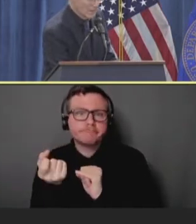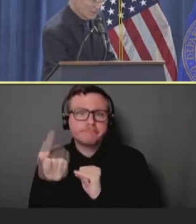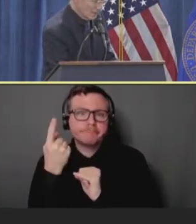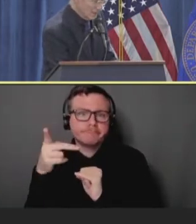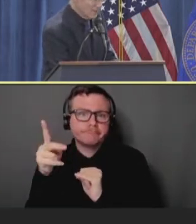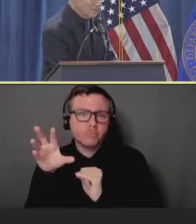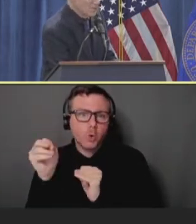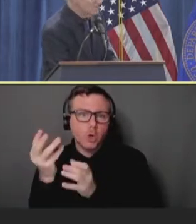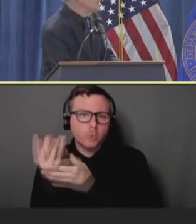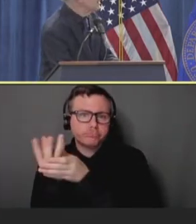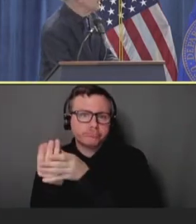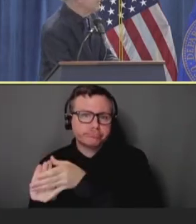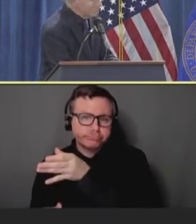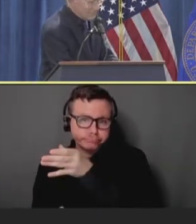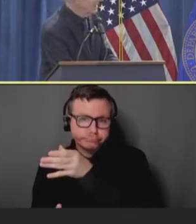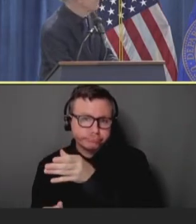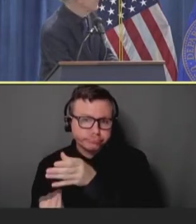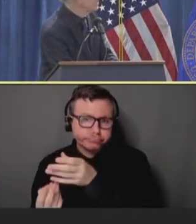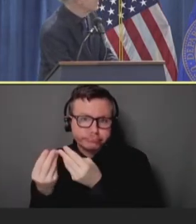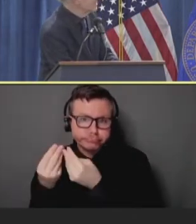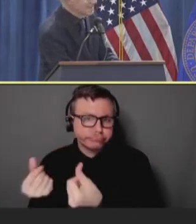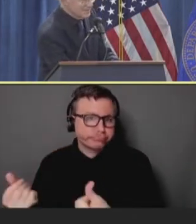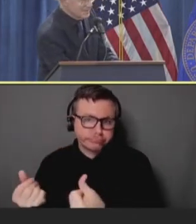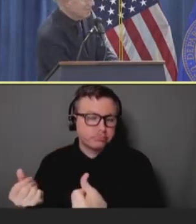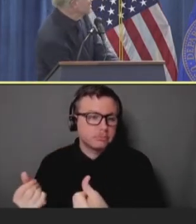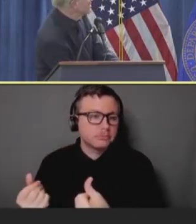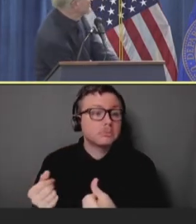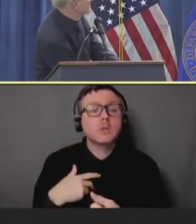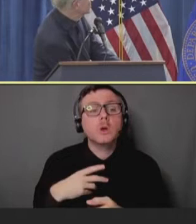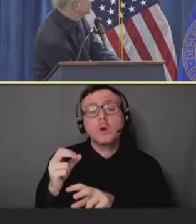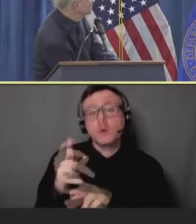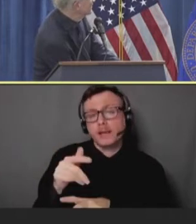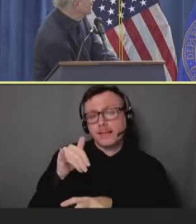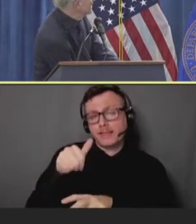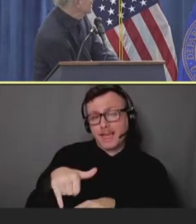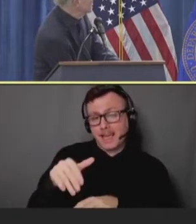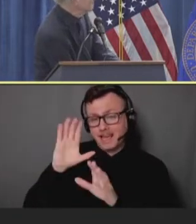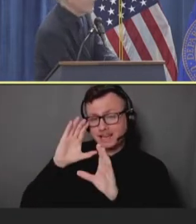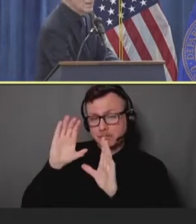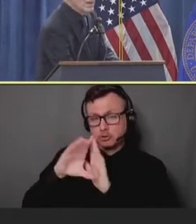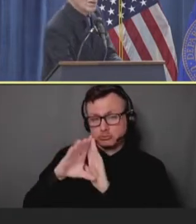So, okay, that's that part of the picture.